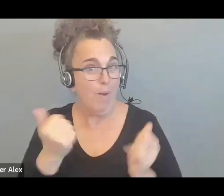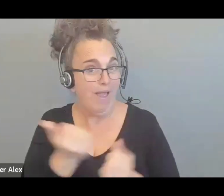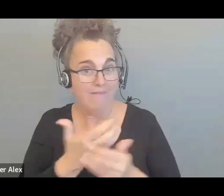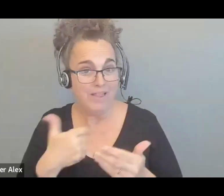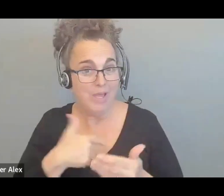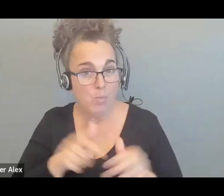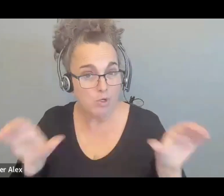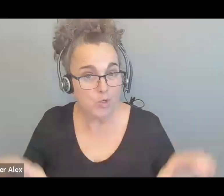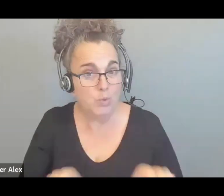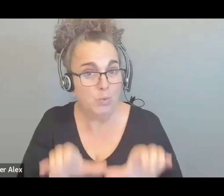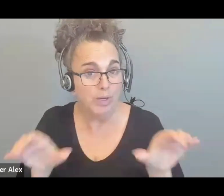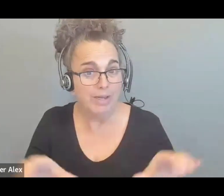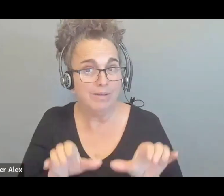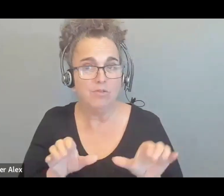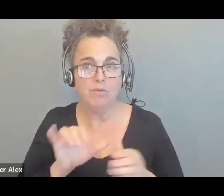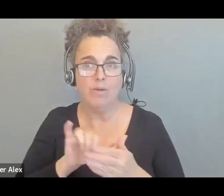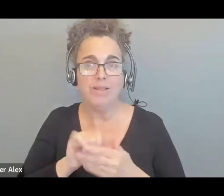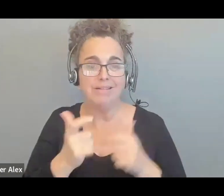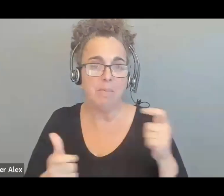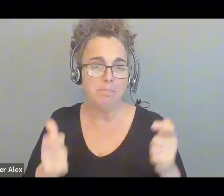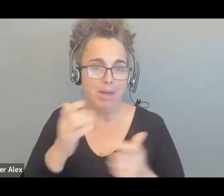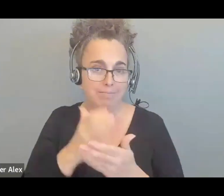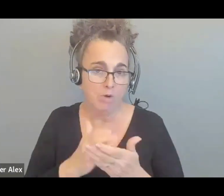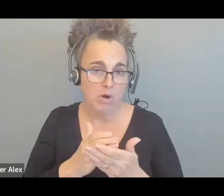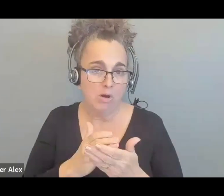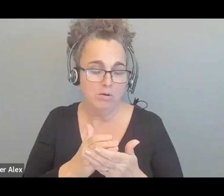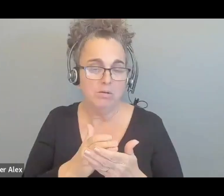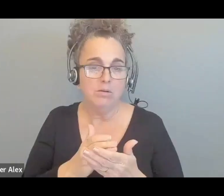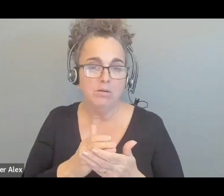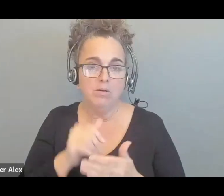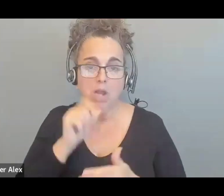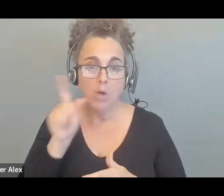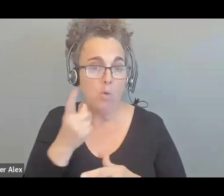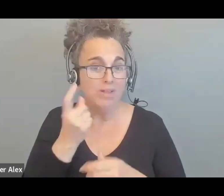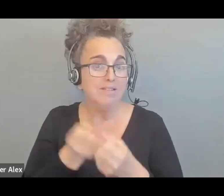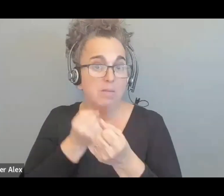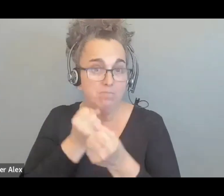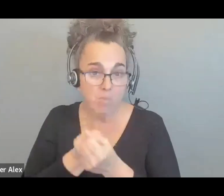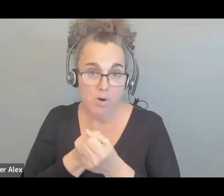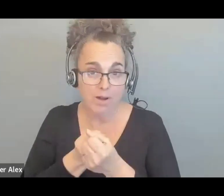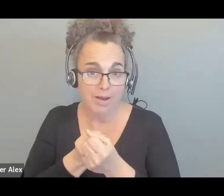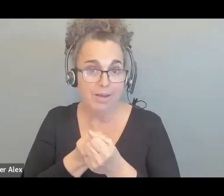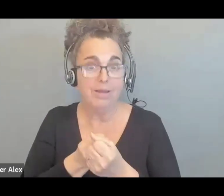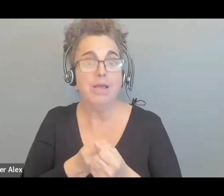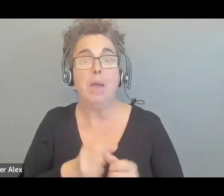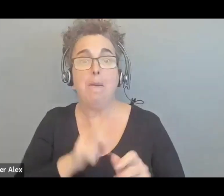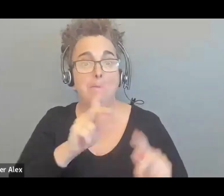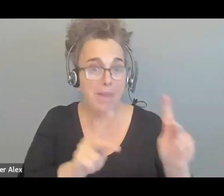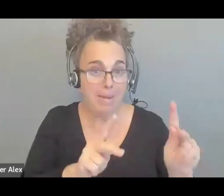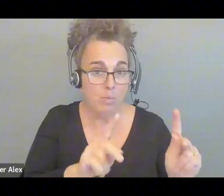And so that's a big part of it is not just supporting people with disabilities and employees with disabilities and candidates with disabilities